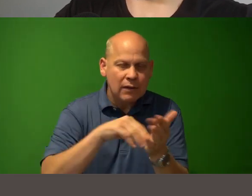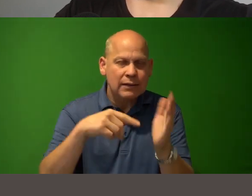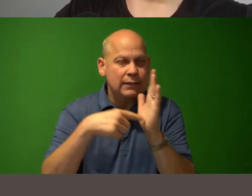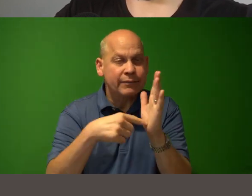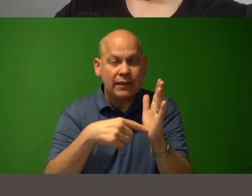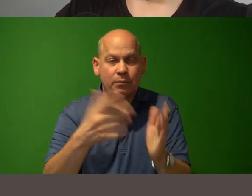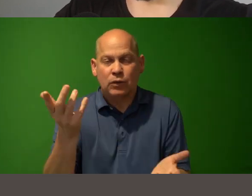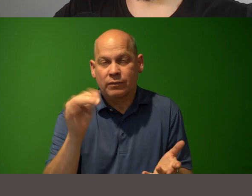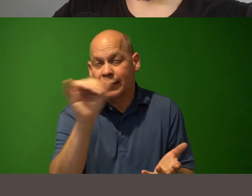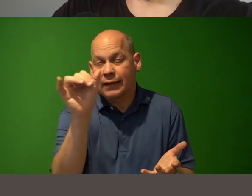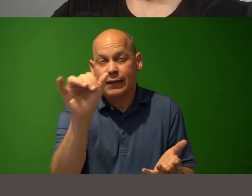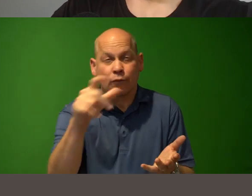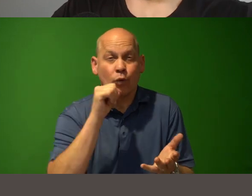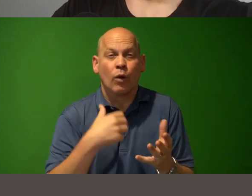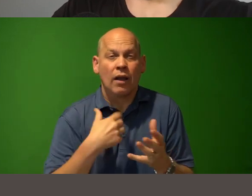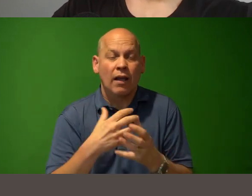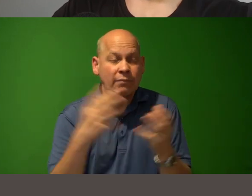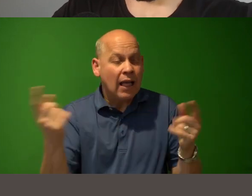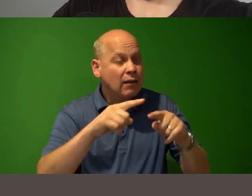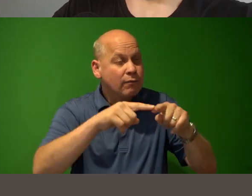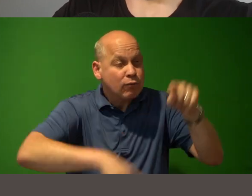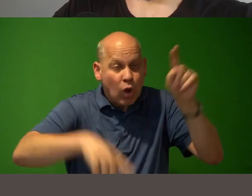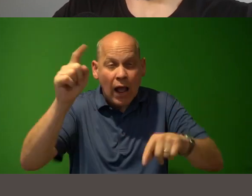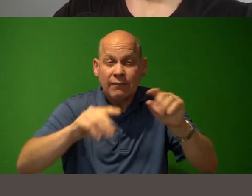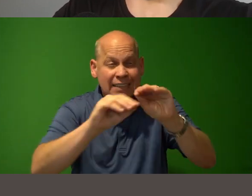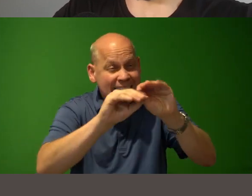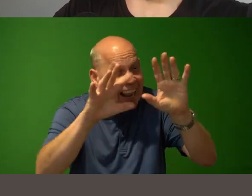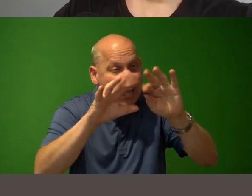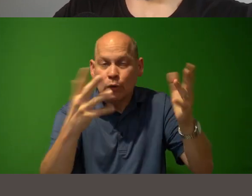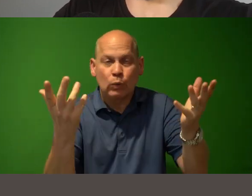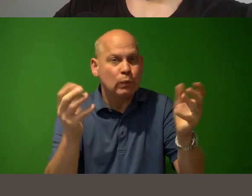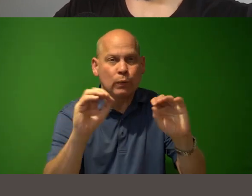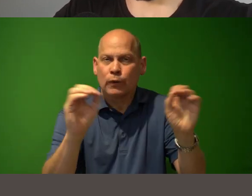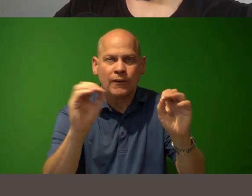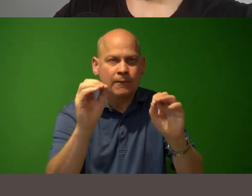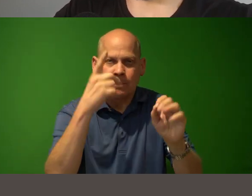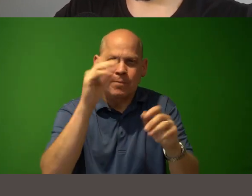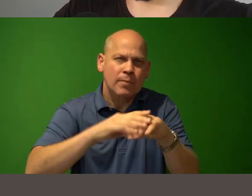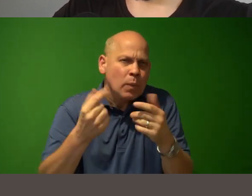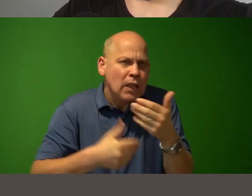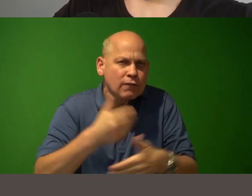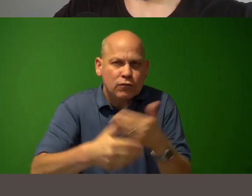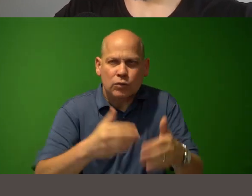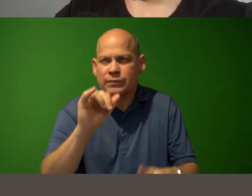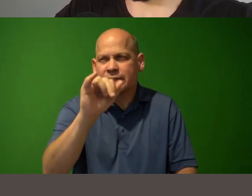they don't have a lot of variety and clarification in what's going on, confusing diagrams that